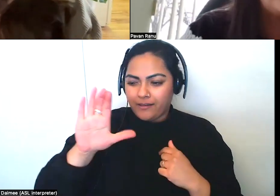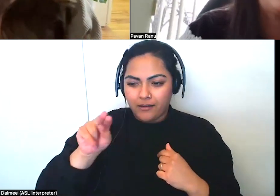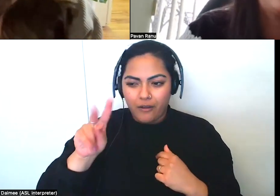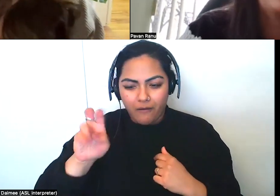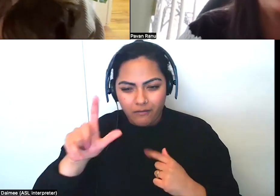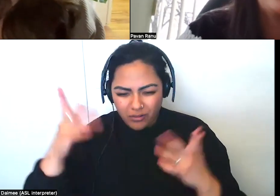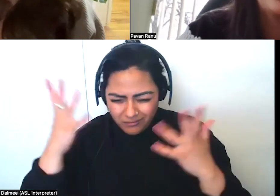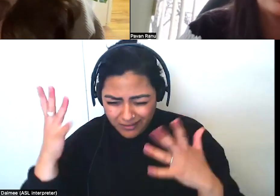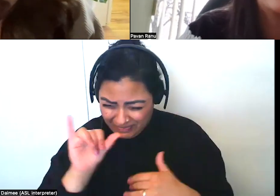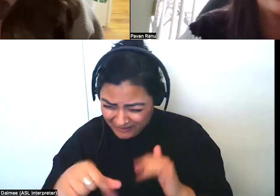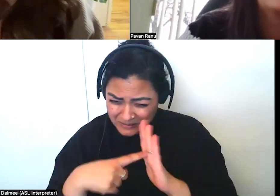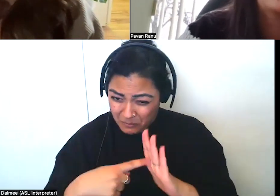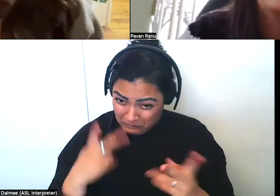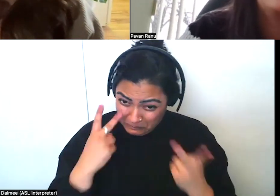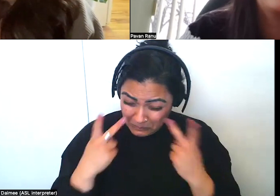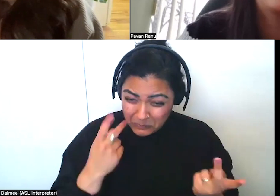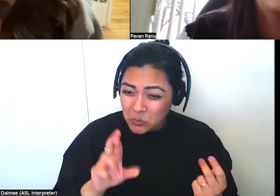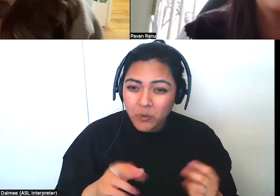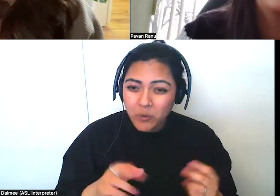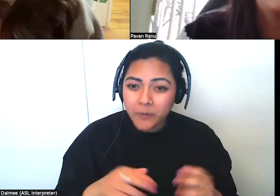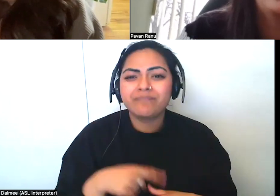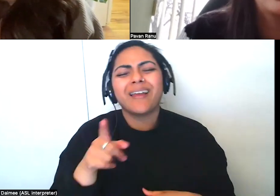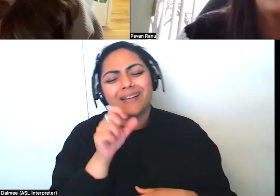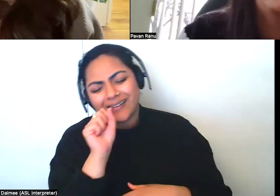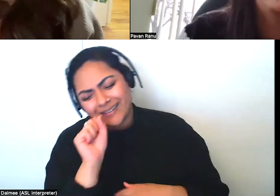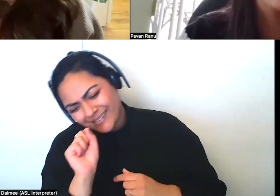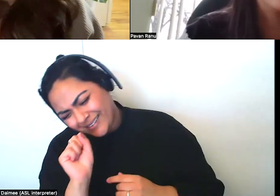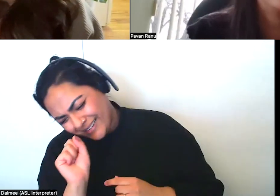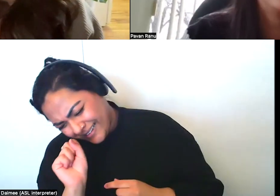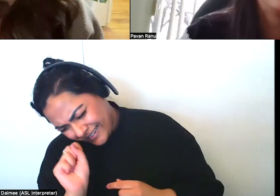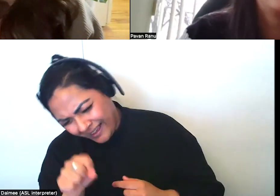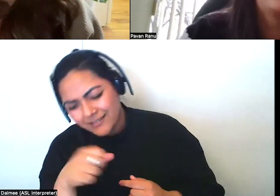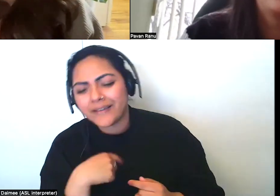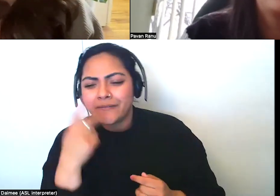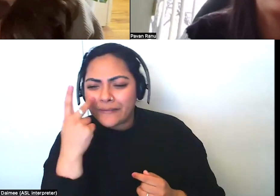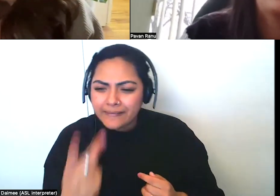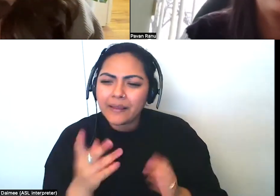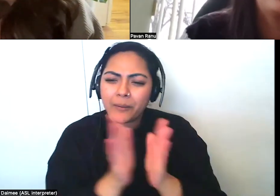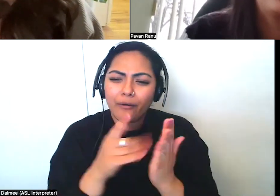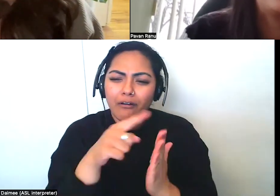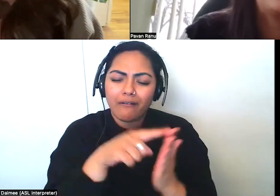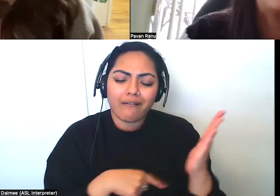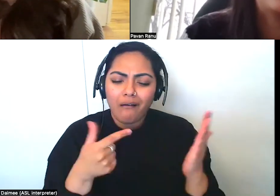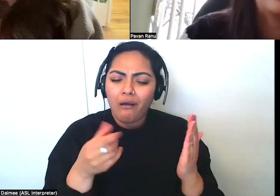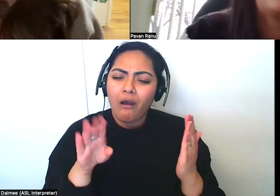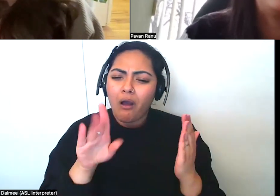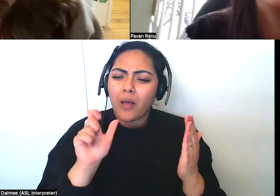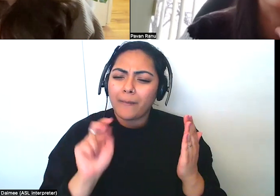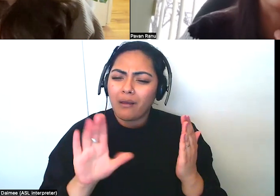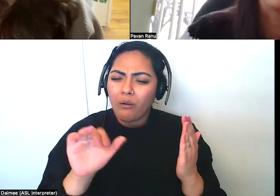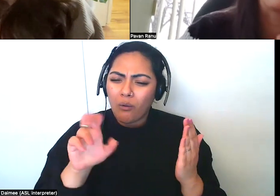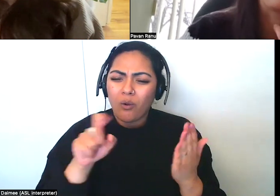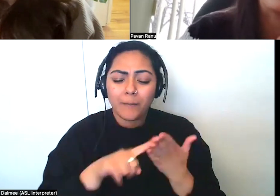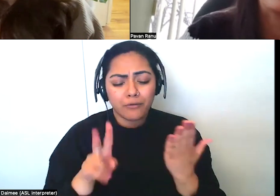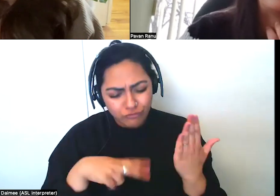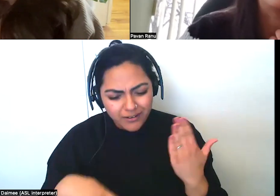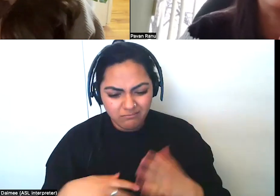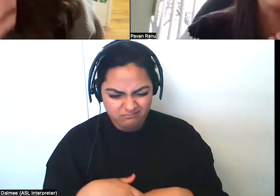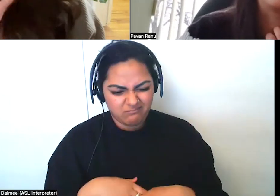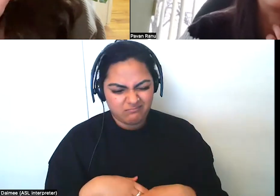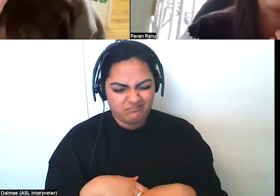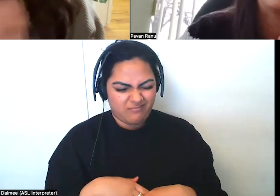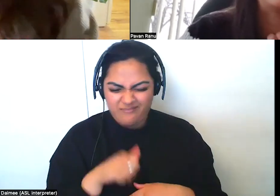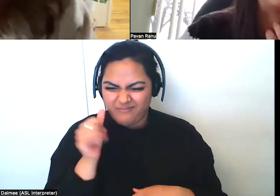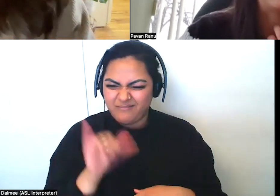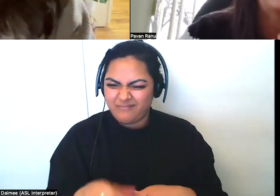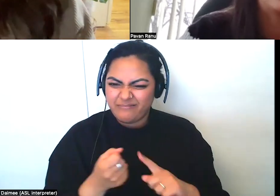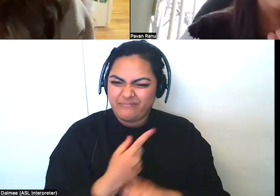it didn't really capture, like, the heart of what Goblincore is. So, I guess, it kind of jumped on